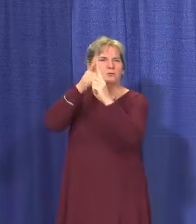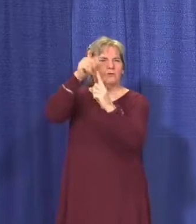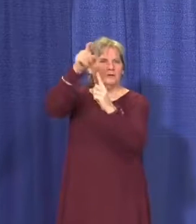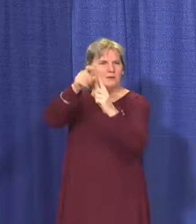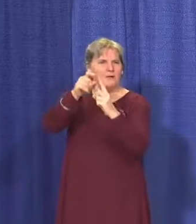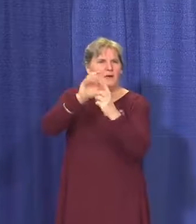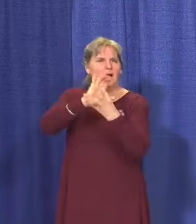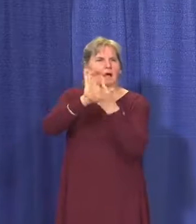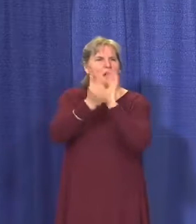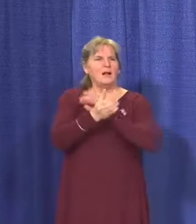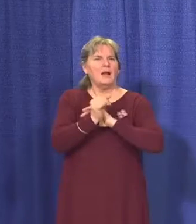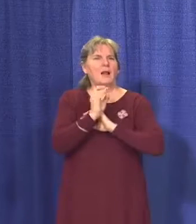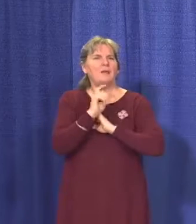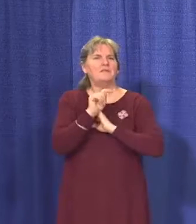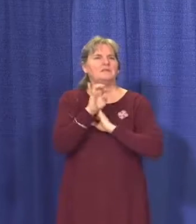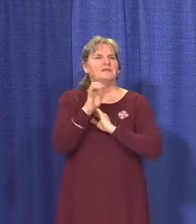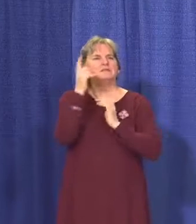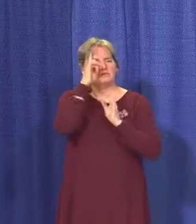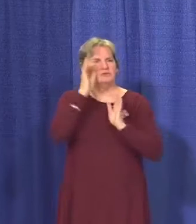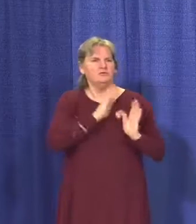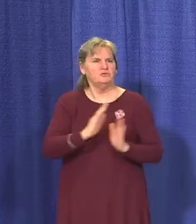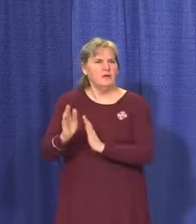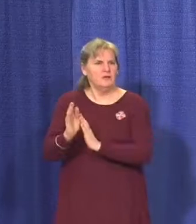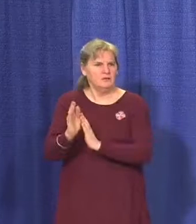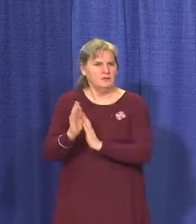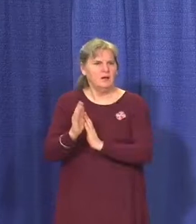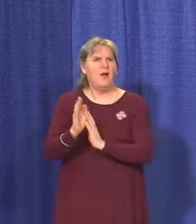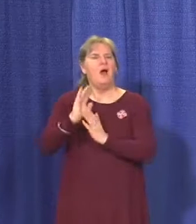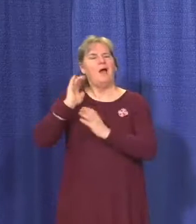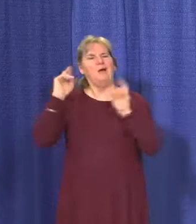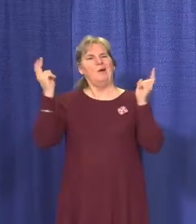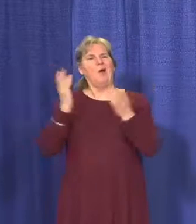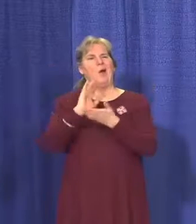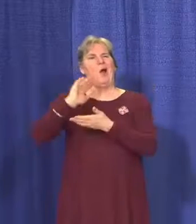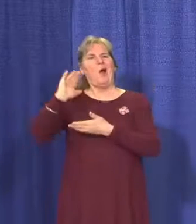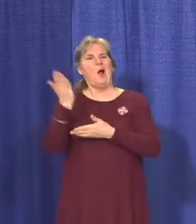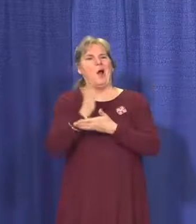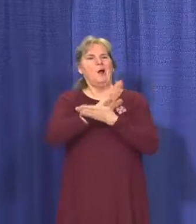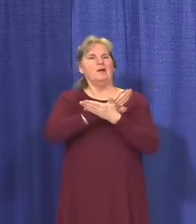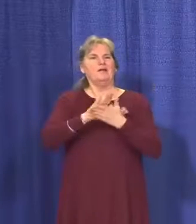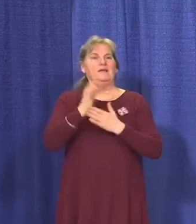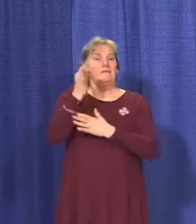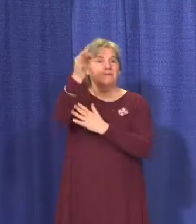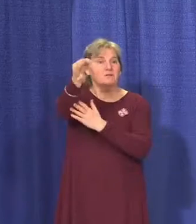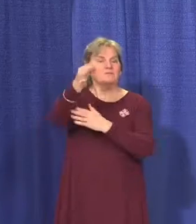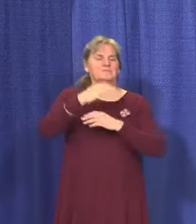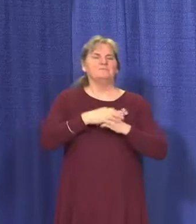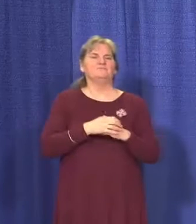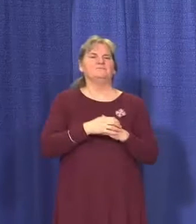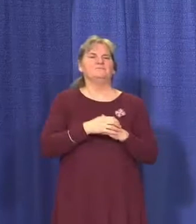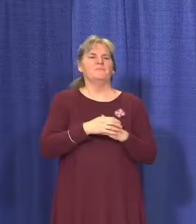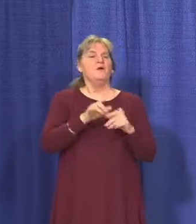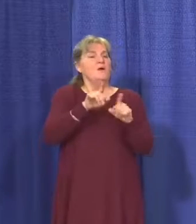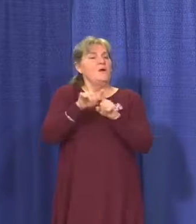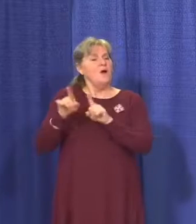climate change strategy, our clean future. The agreement also supports the government in addressing